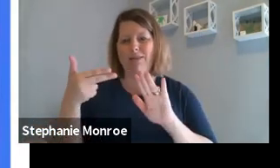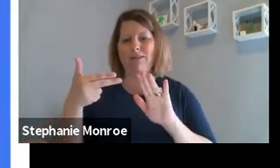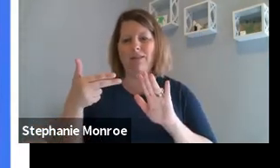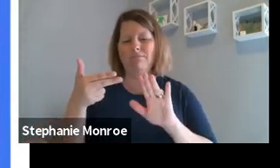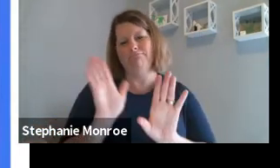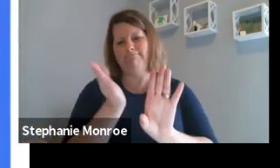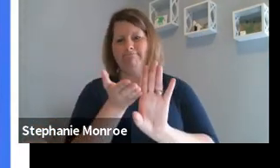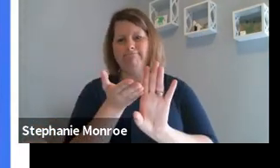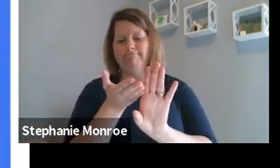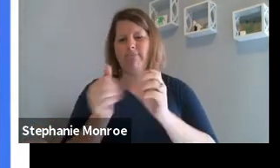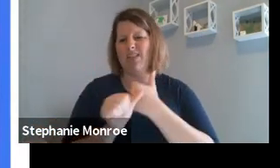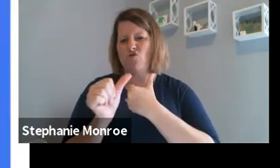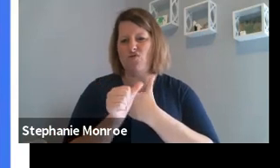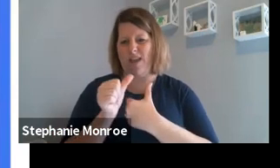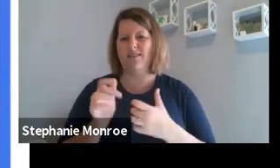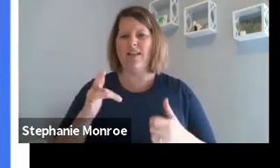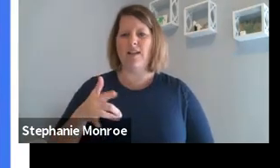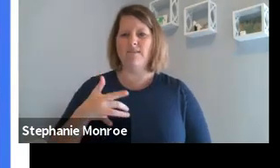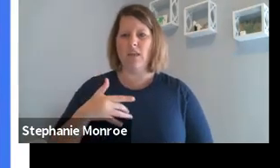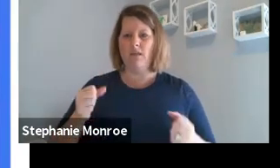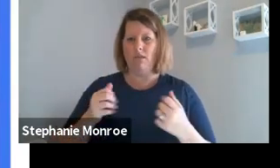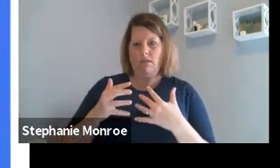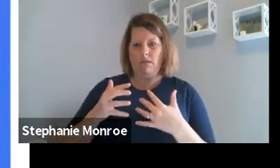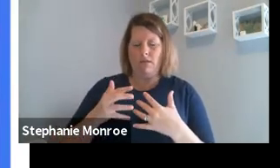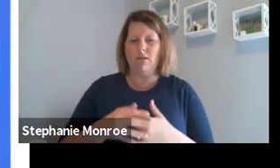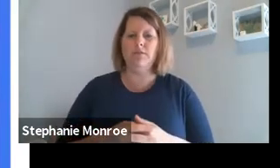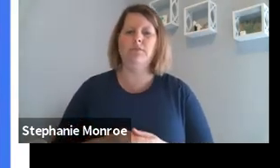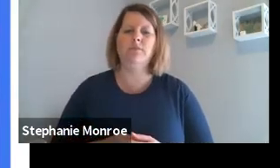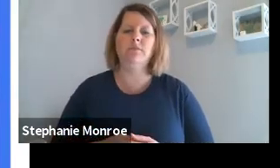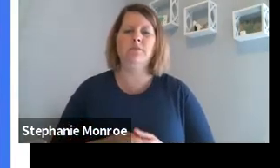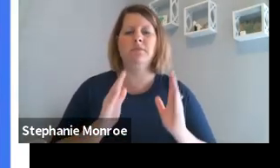to create that sense of intimidation. There's also the use of emotional abuse.